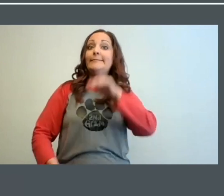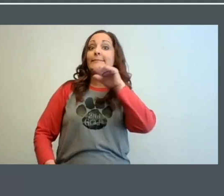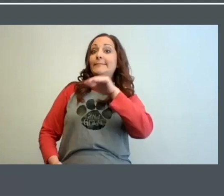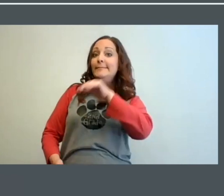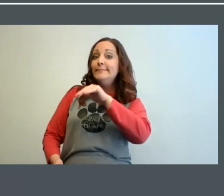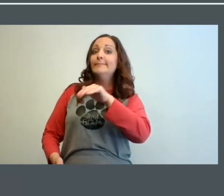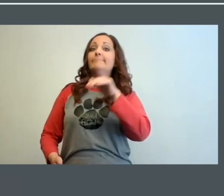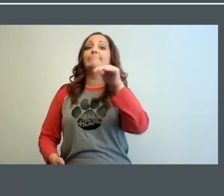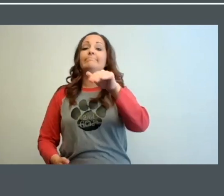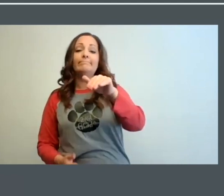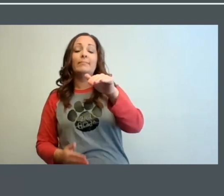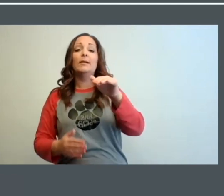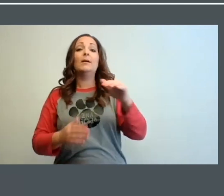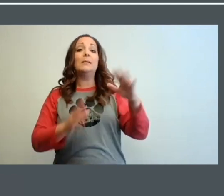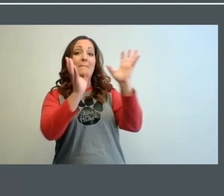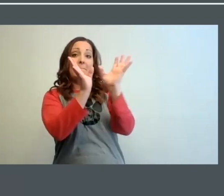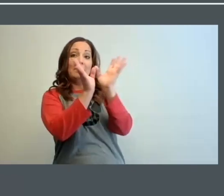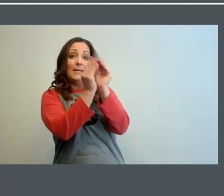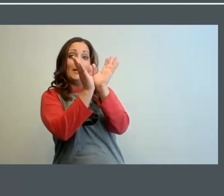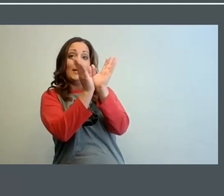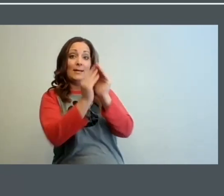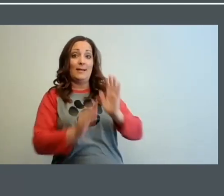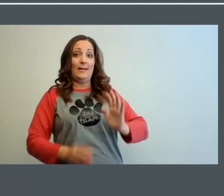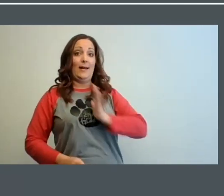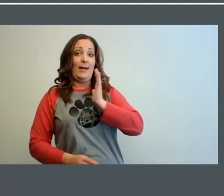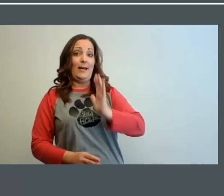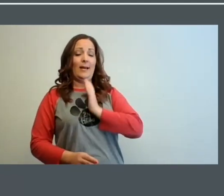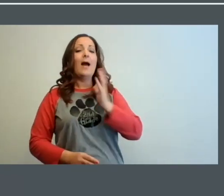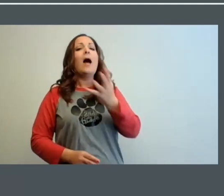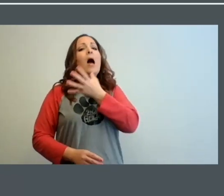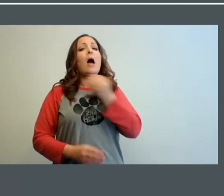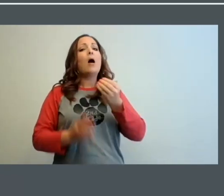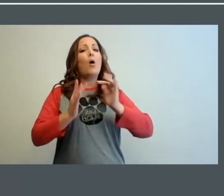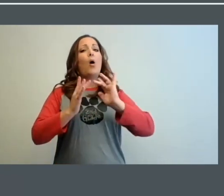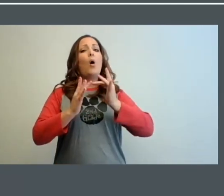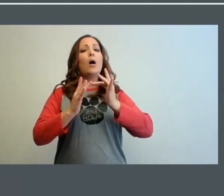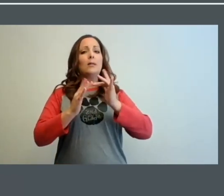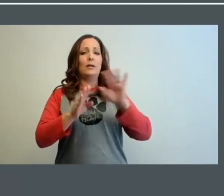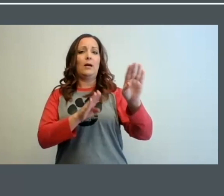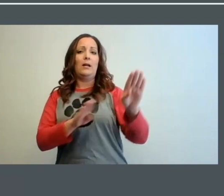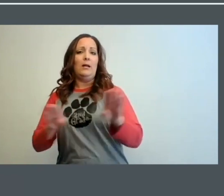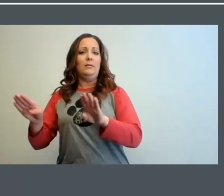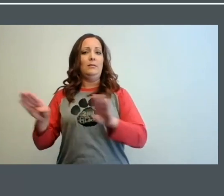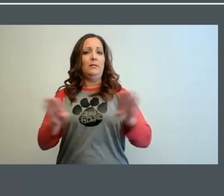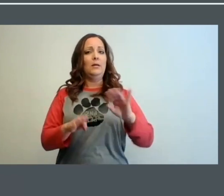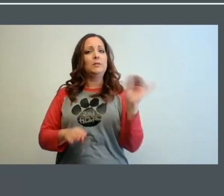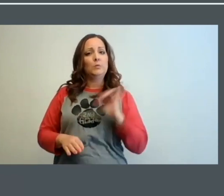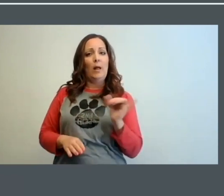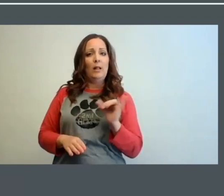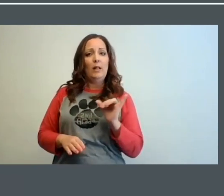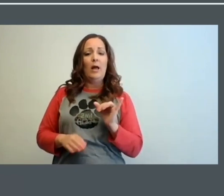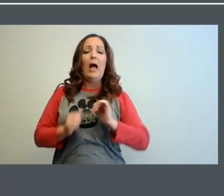throughout the school year about proper etiquette in meetings.